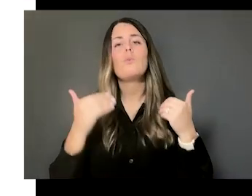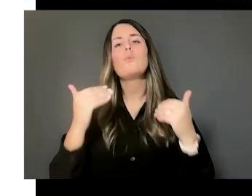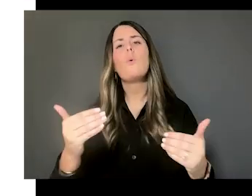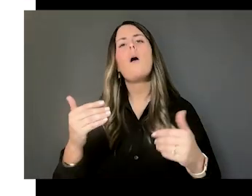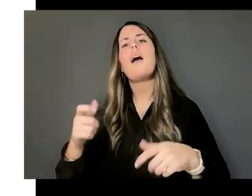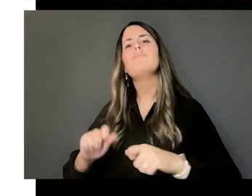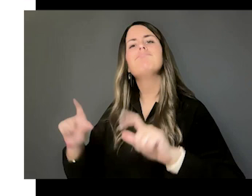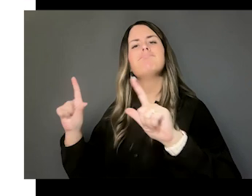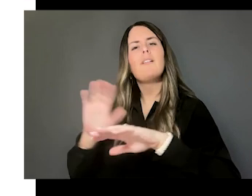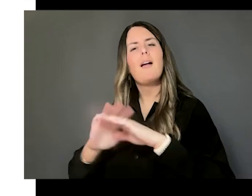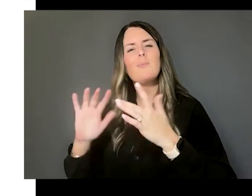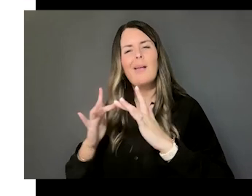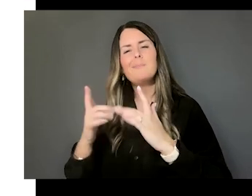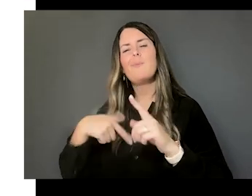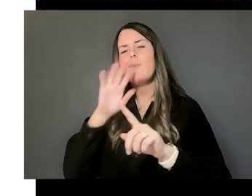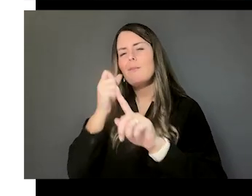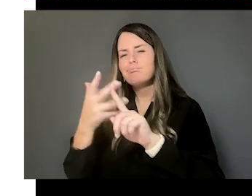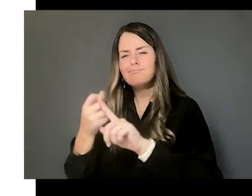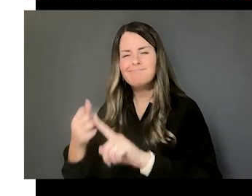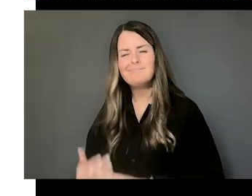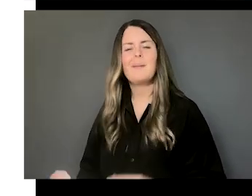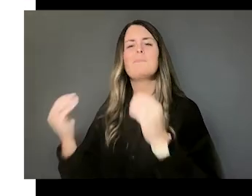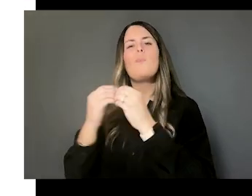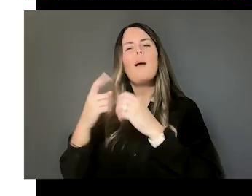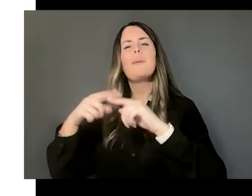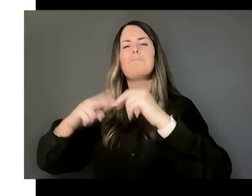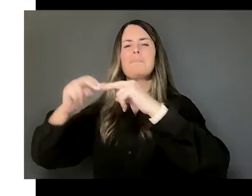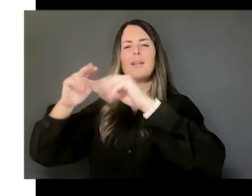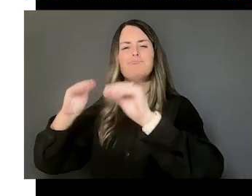as we expand upon these experiences and build our bank of informative resources.